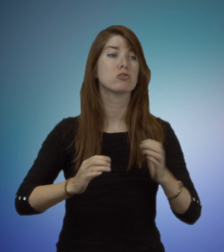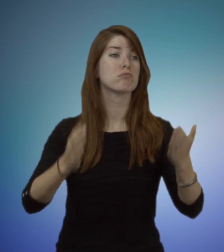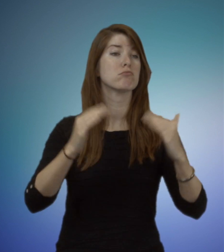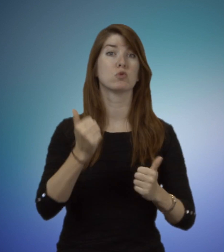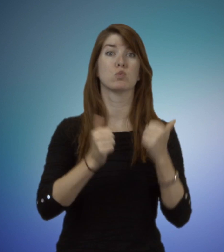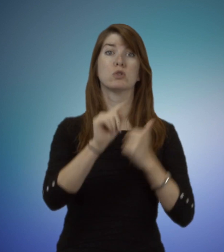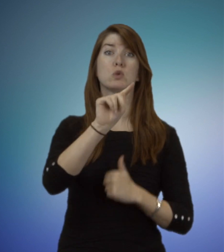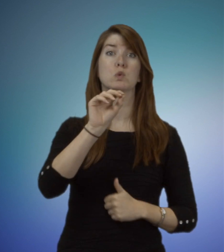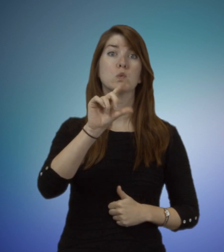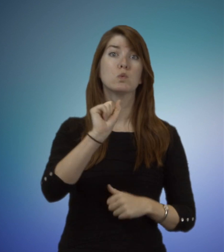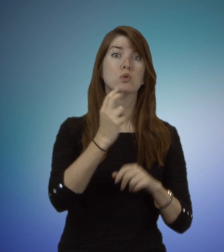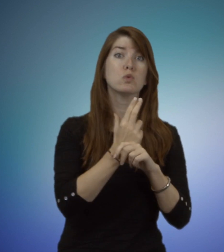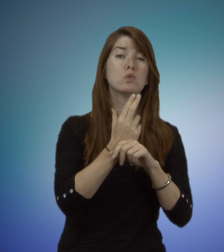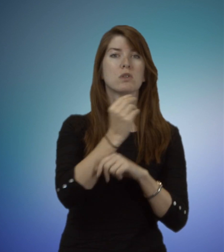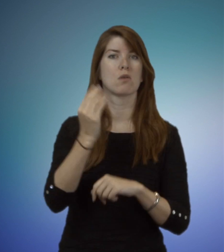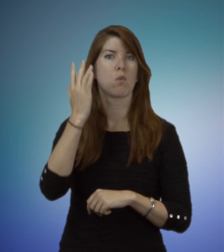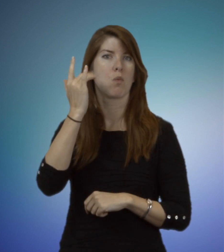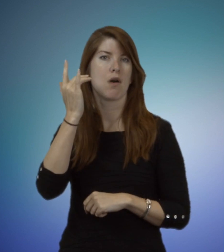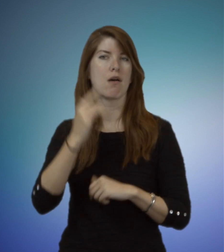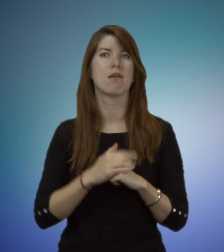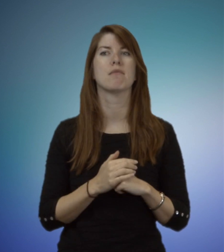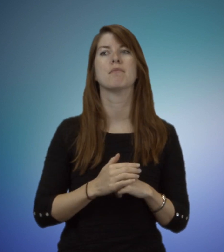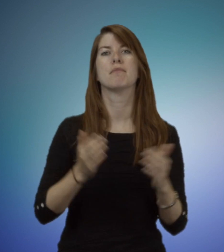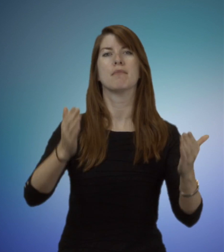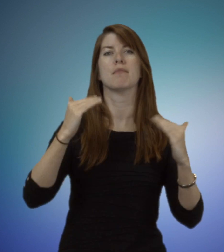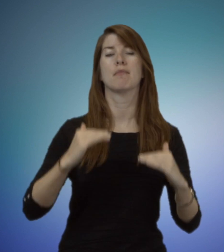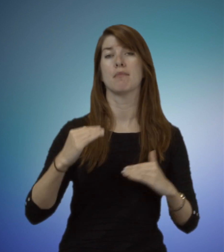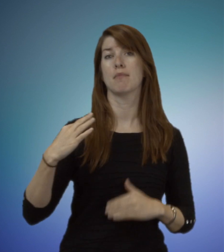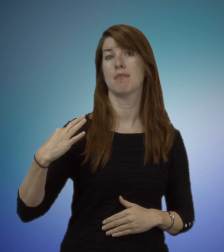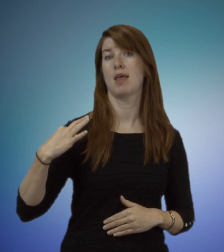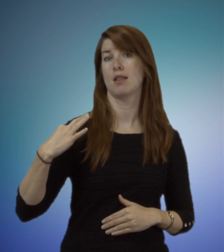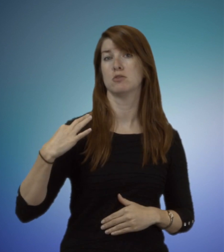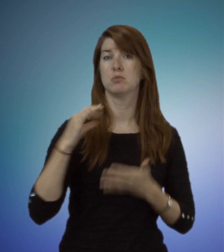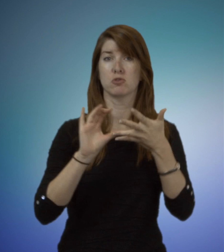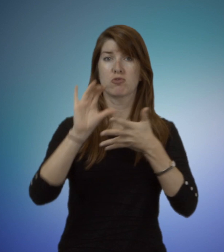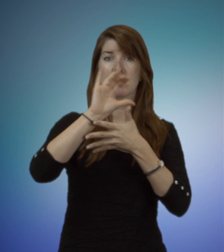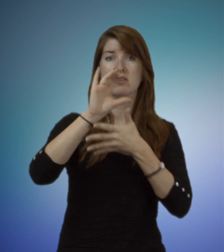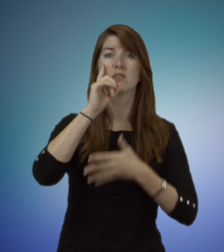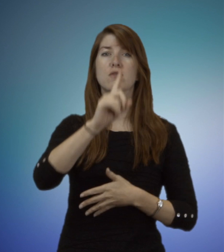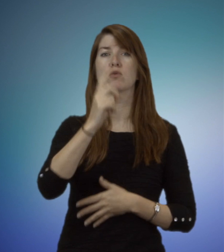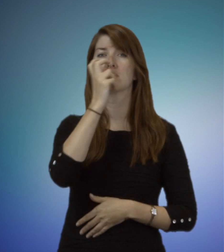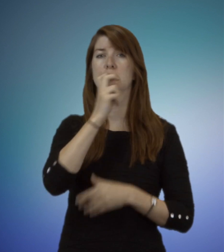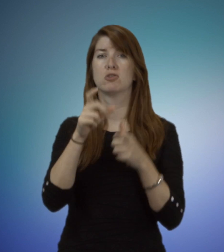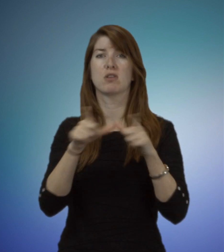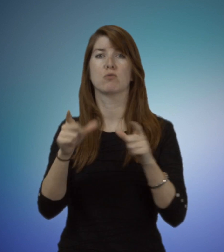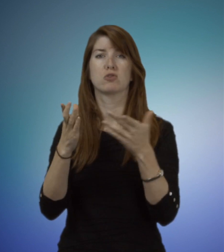and why they are used, and eligibility criteria for speech and language services in Texas.